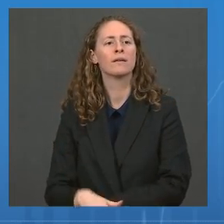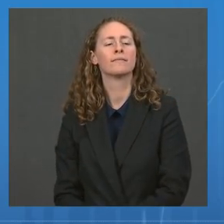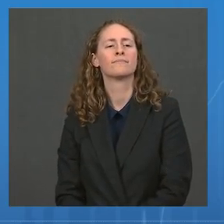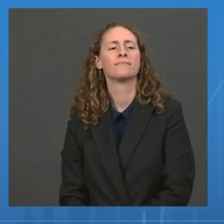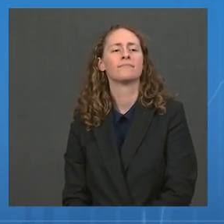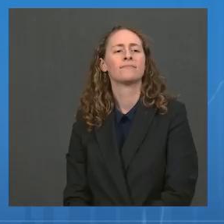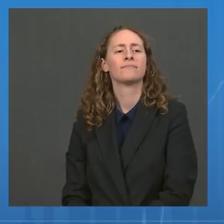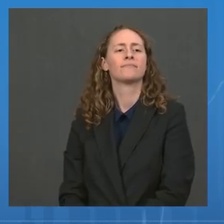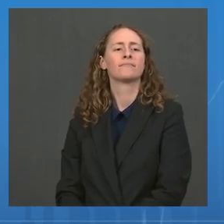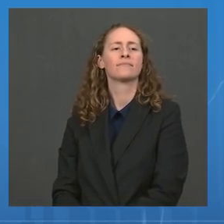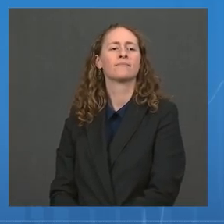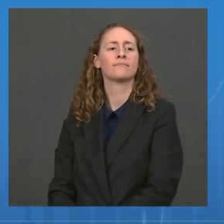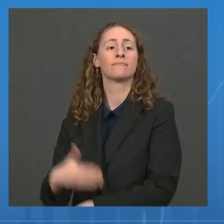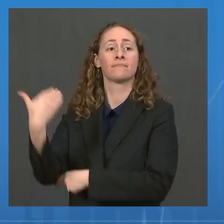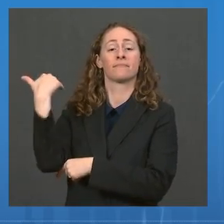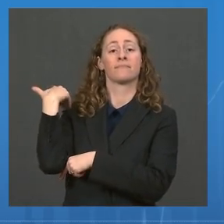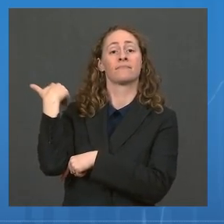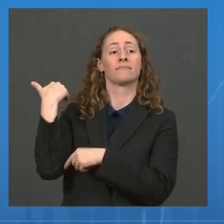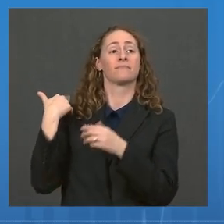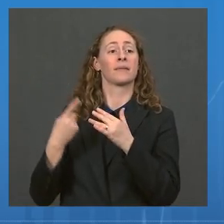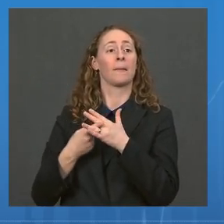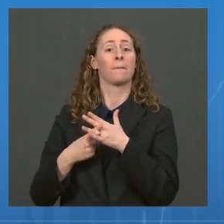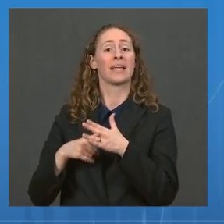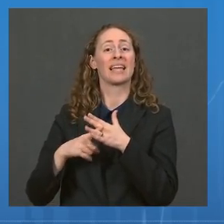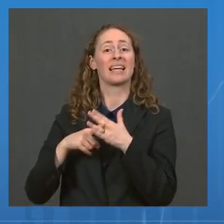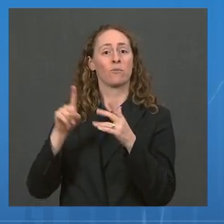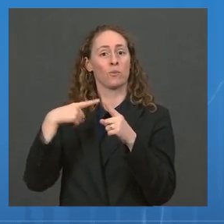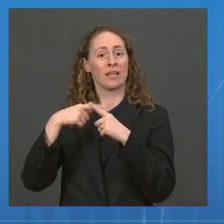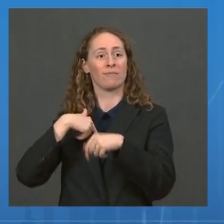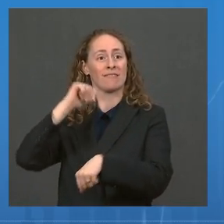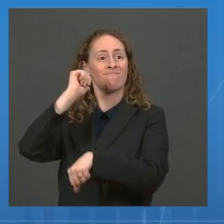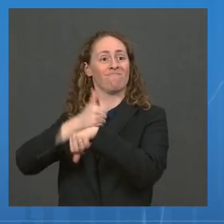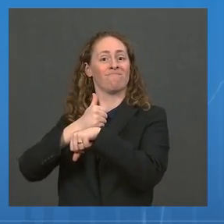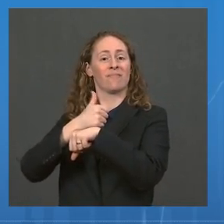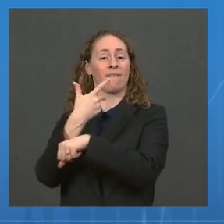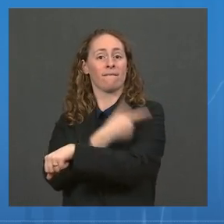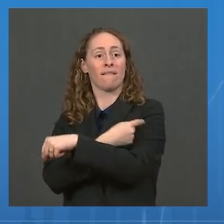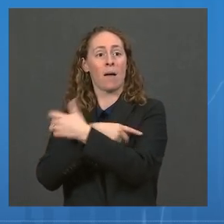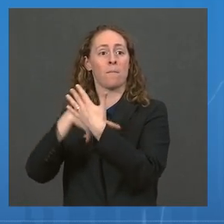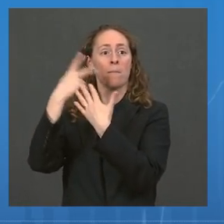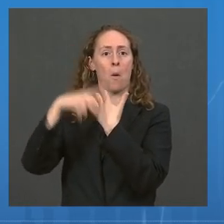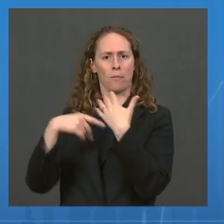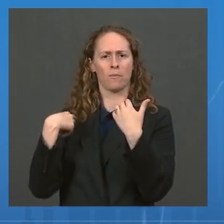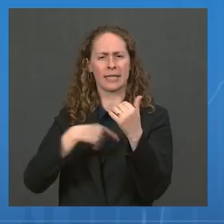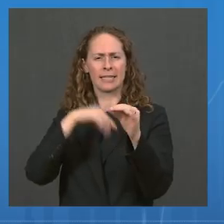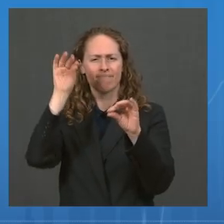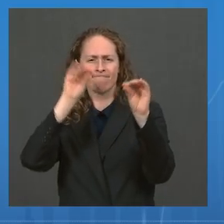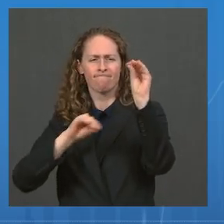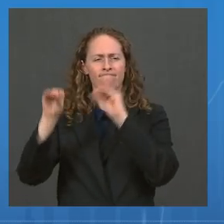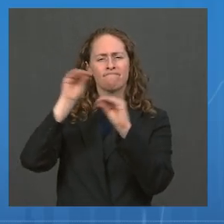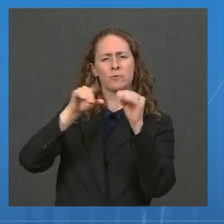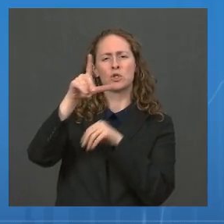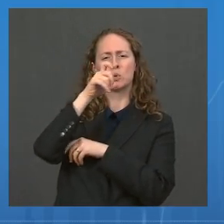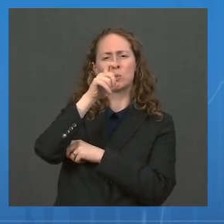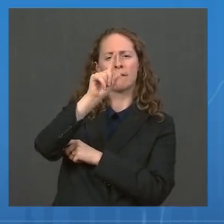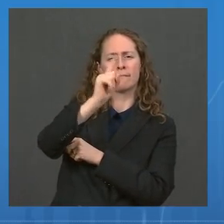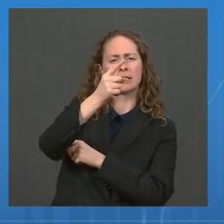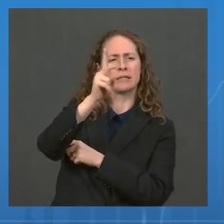the everyday heroes of our society. Our healthcare systems are once again at maximum capacity in parts of the country.